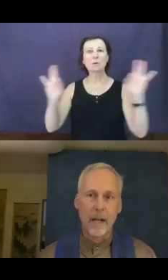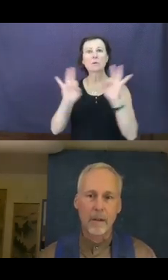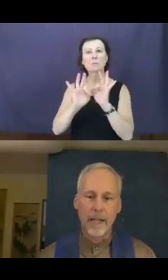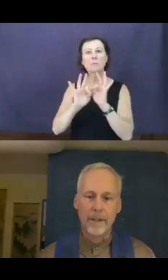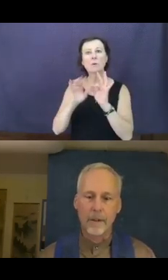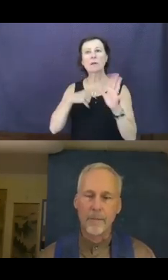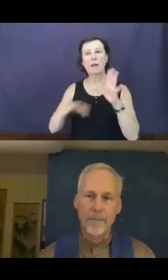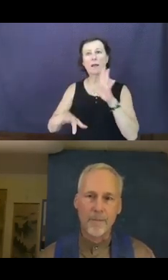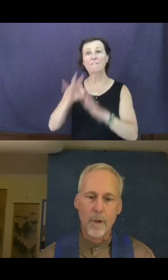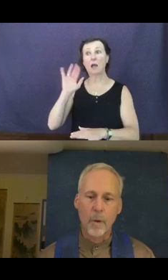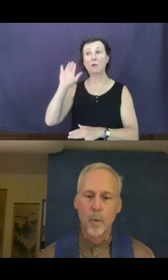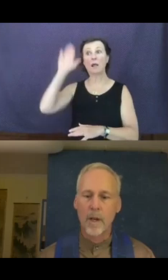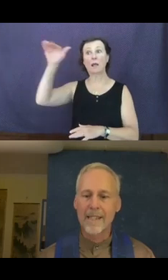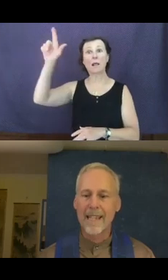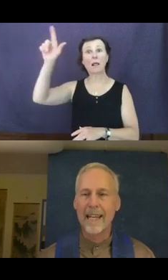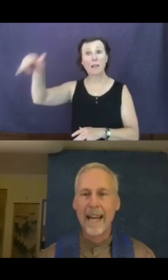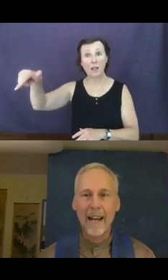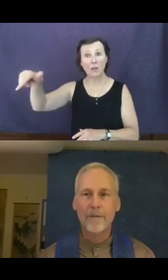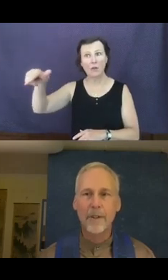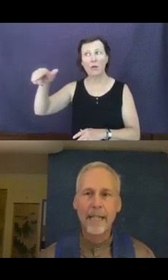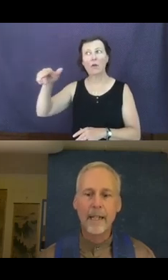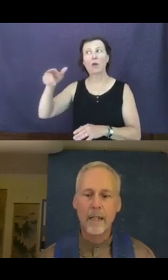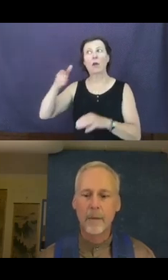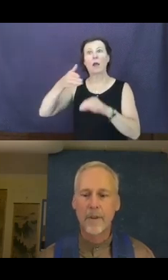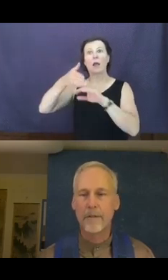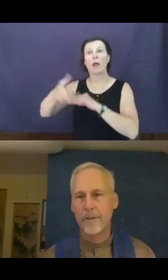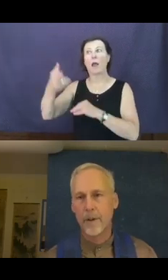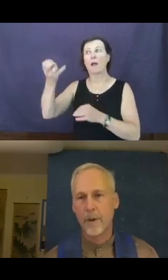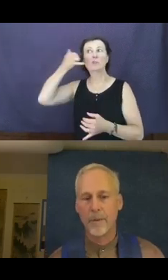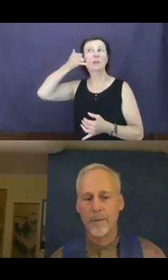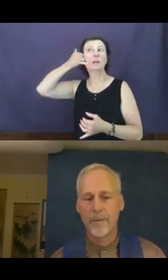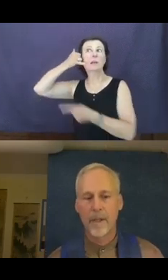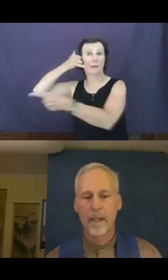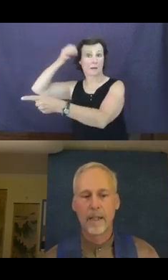later, was that after he hung up the phone,